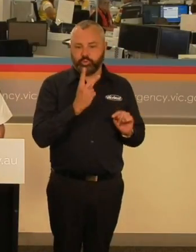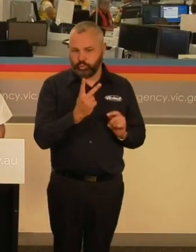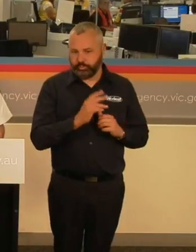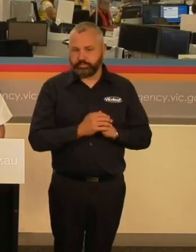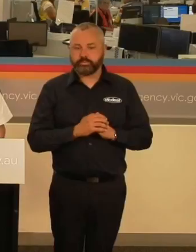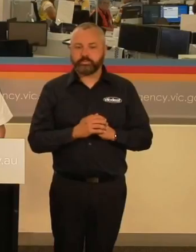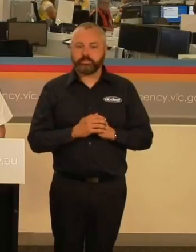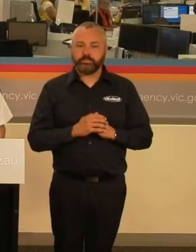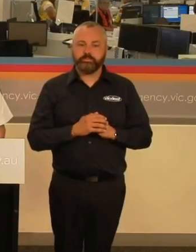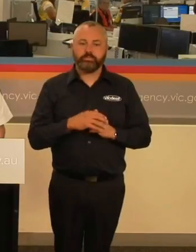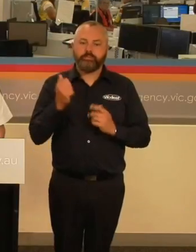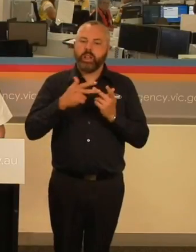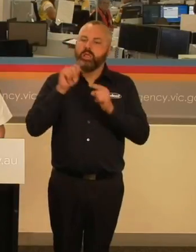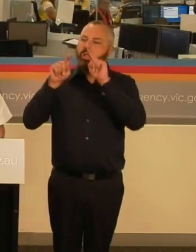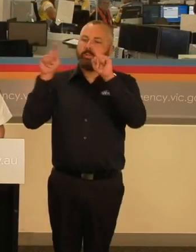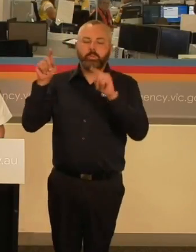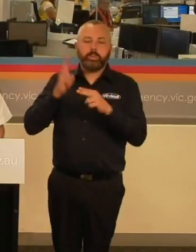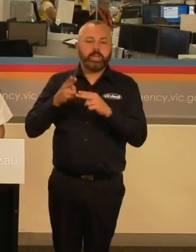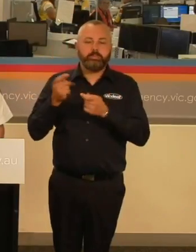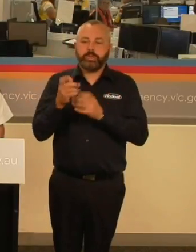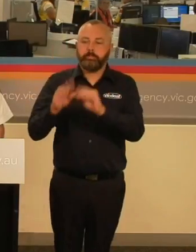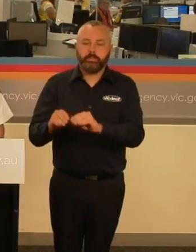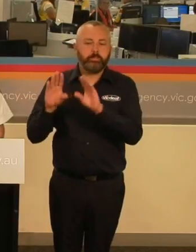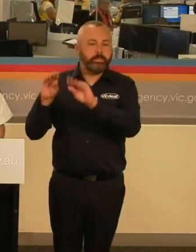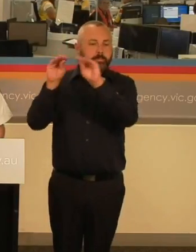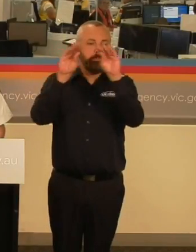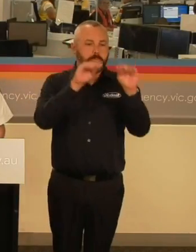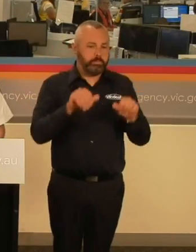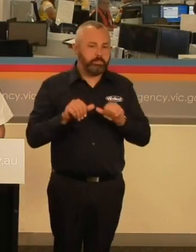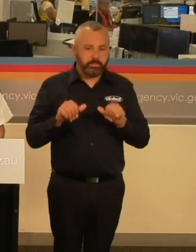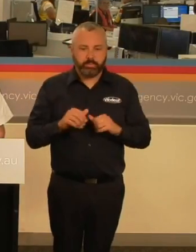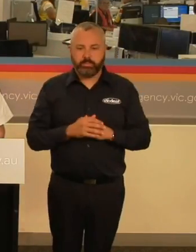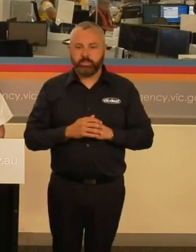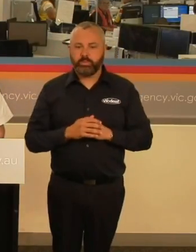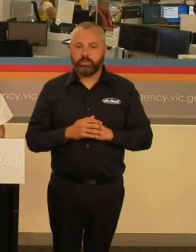and one of those was near Drysdale on the Ballerina Peninsula and that was